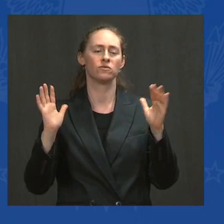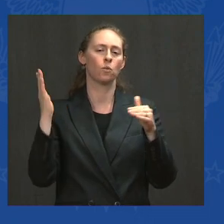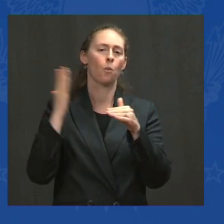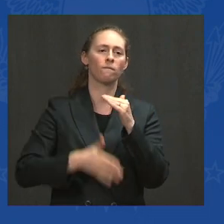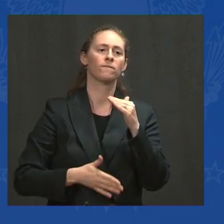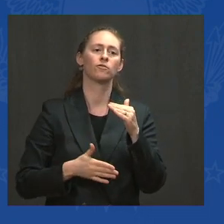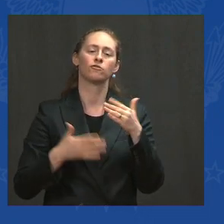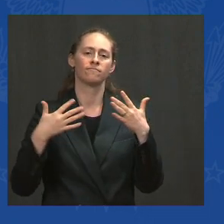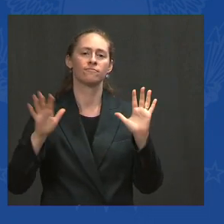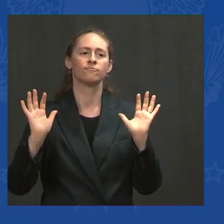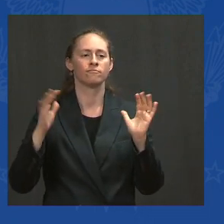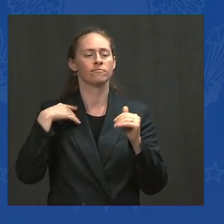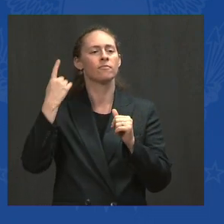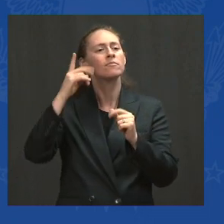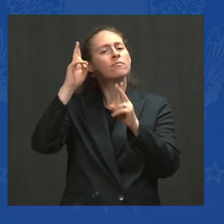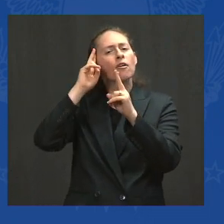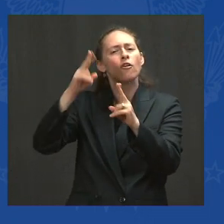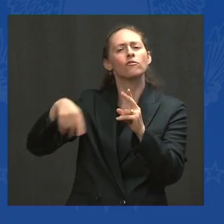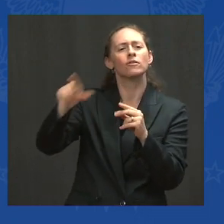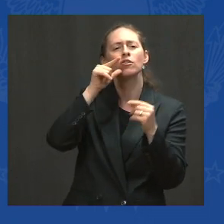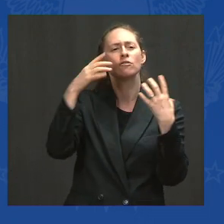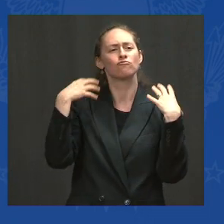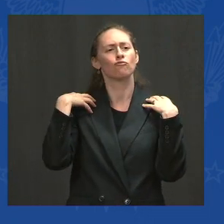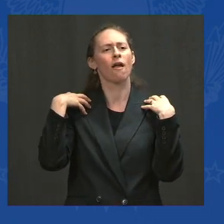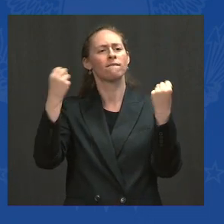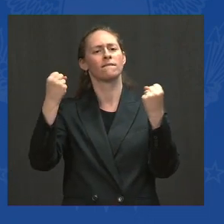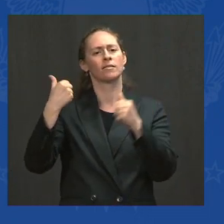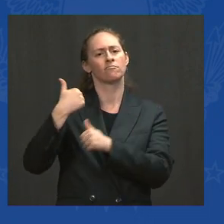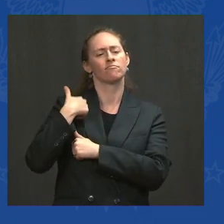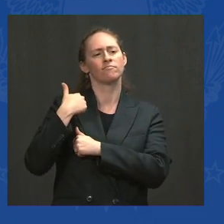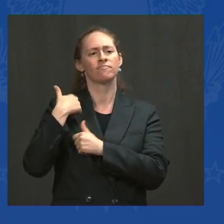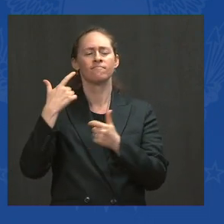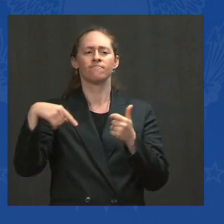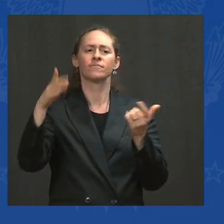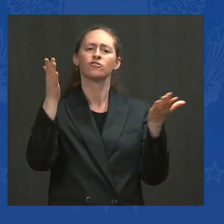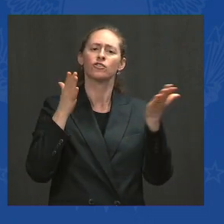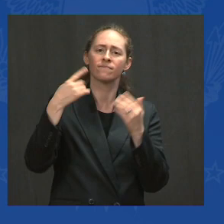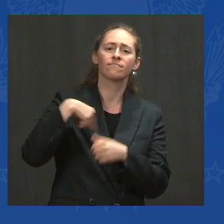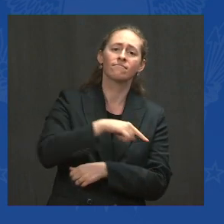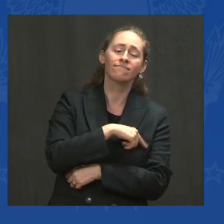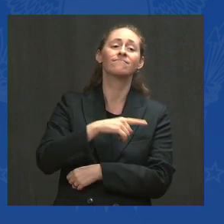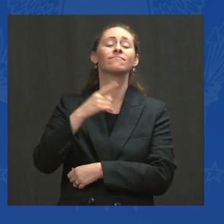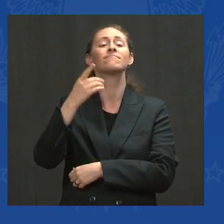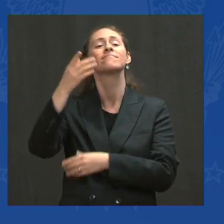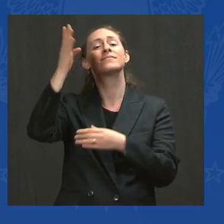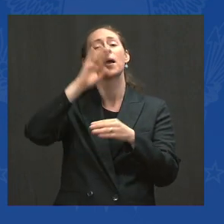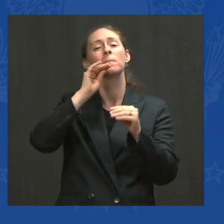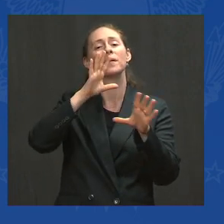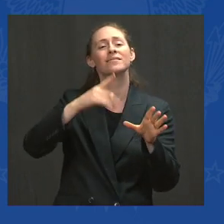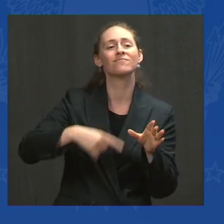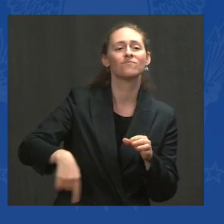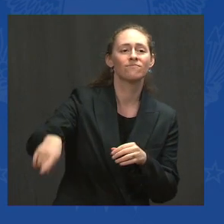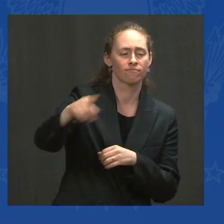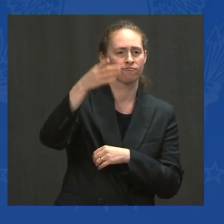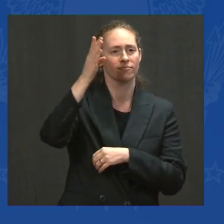patriots who served in it. May God bless you all, and may God protect our troops. Thank you.